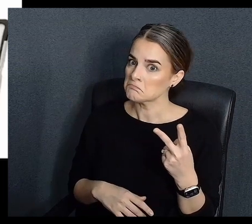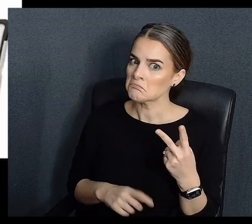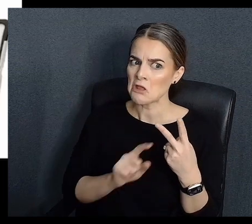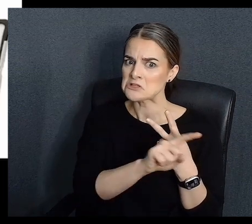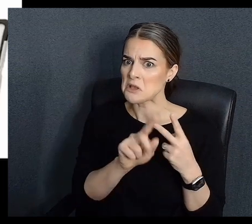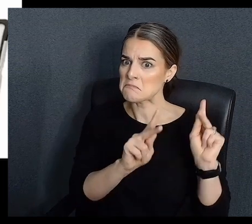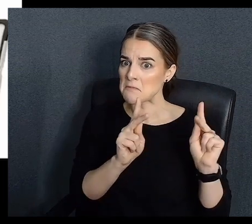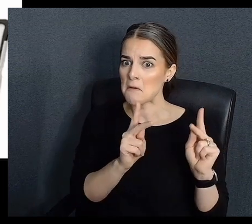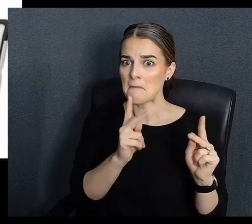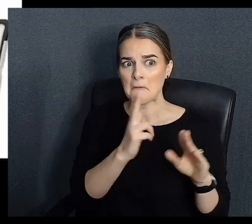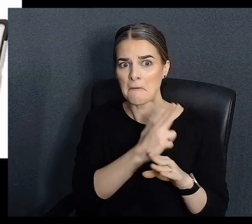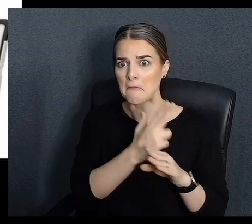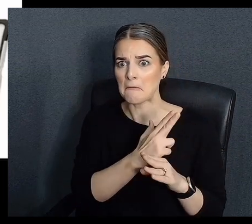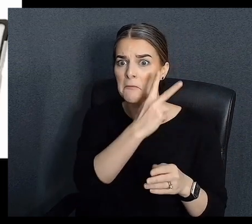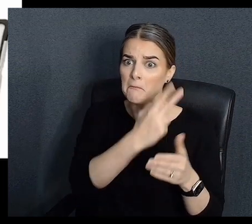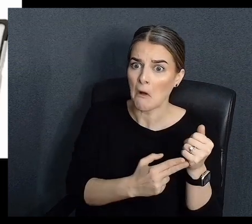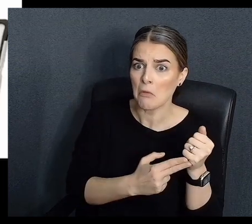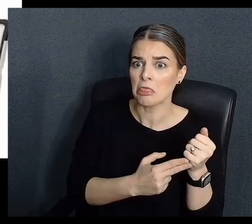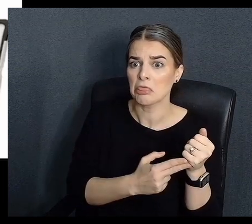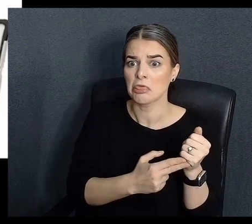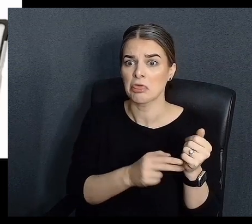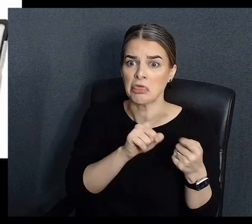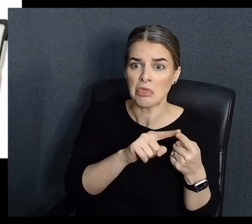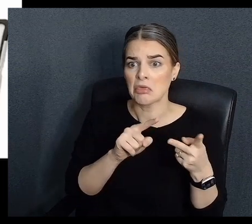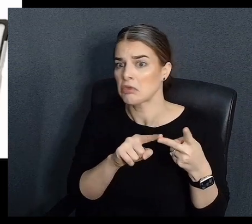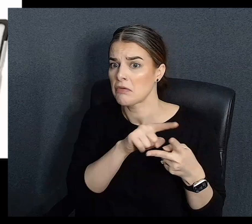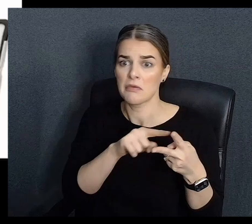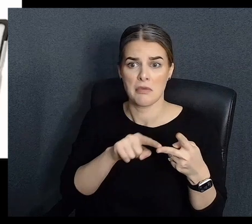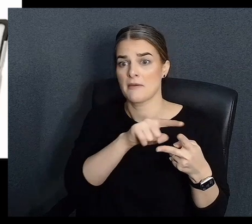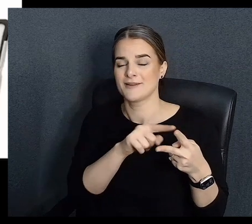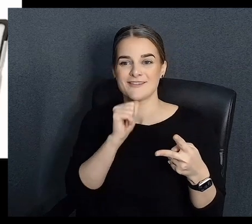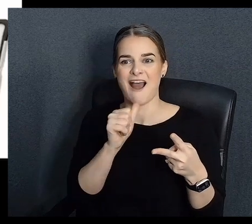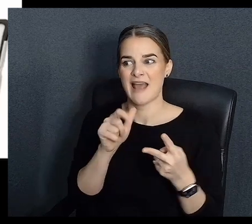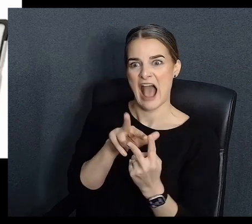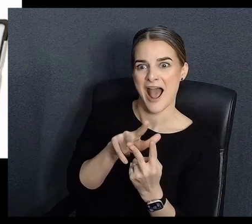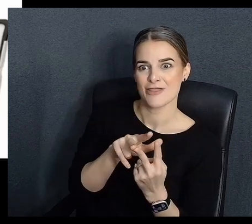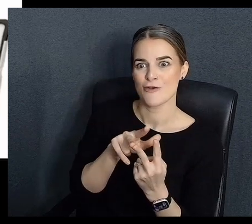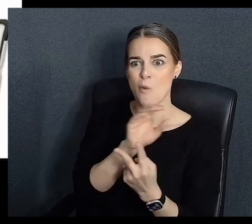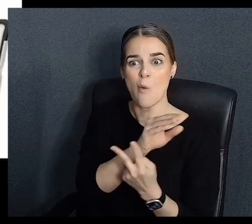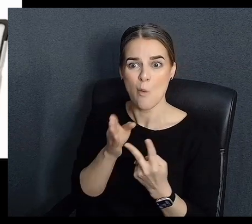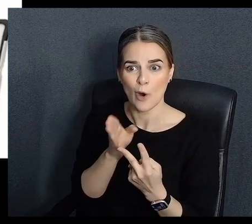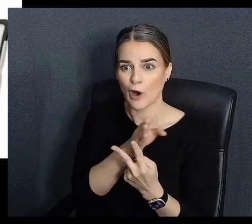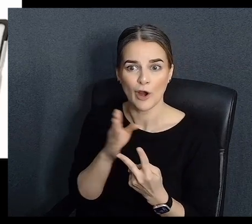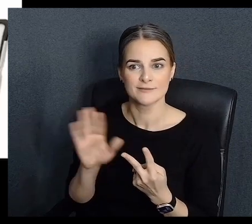in a combination of those types of ways. It's not just an either/or type of thing for every person.